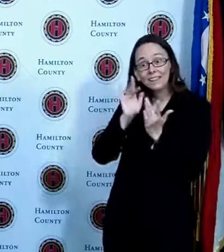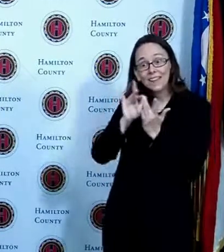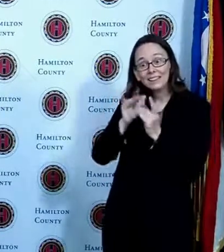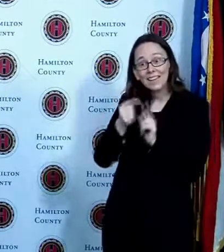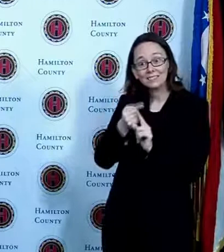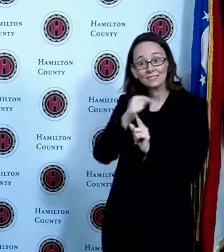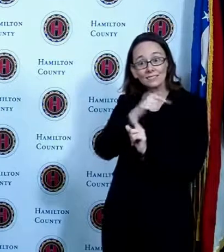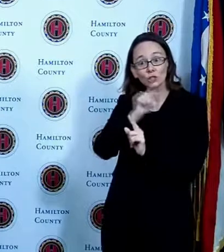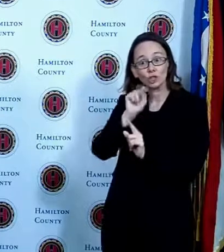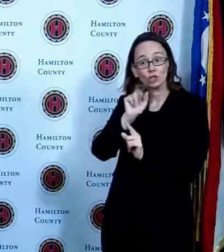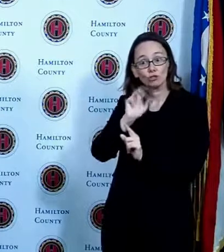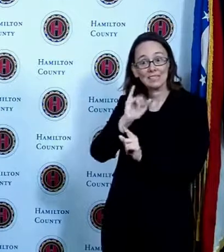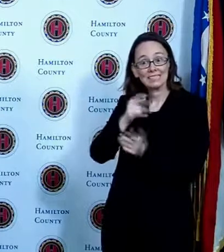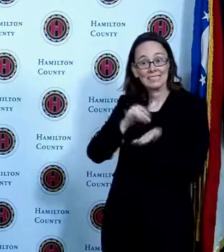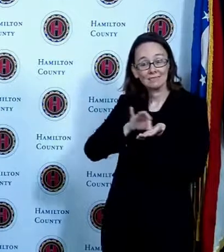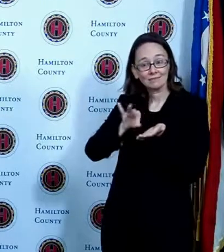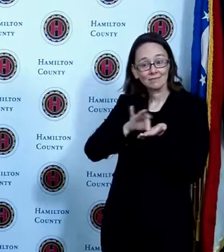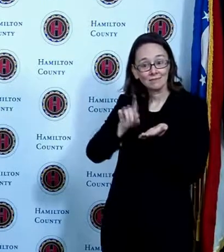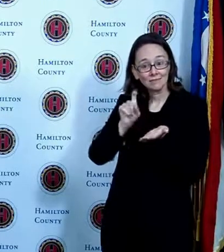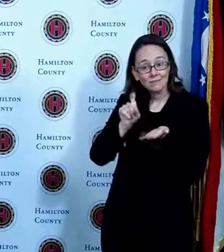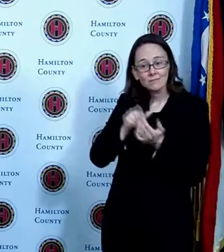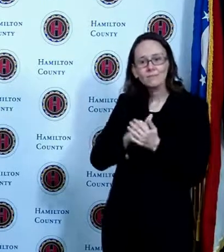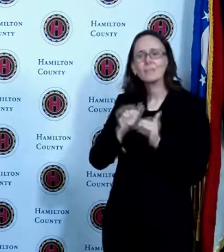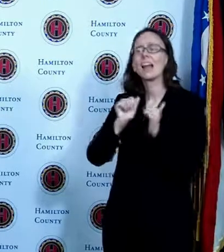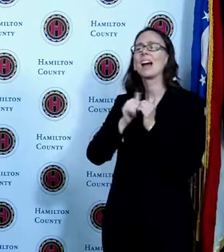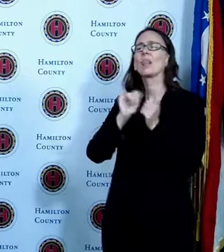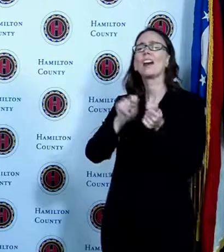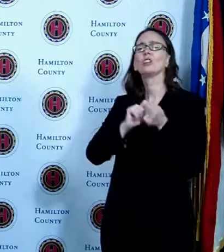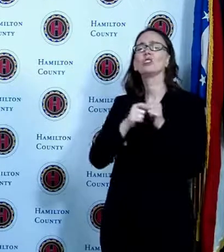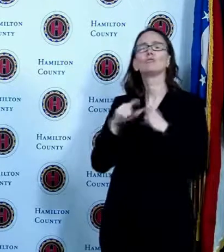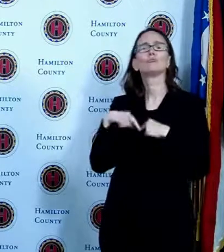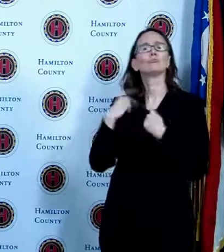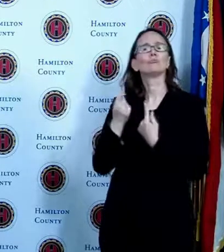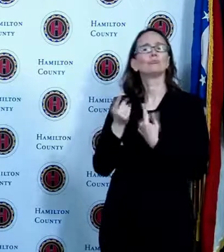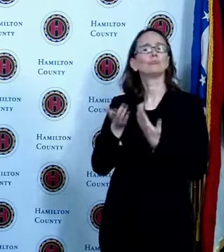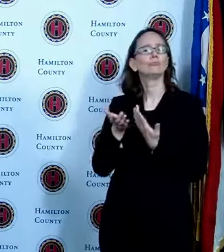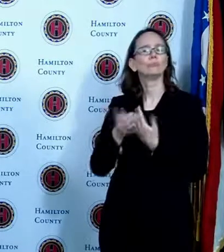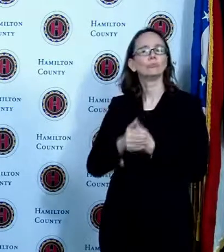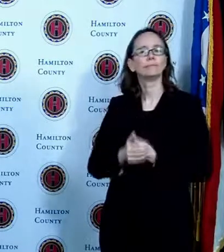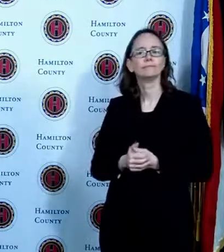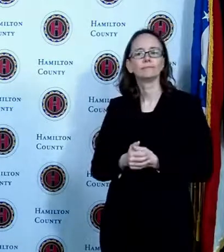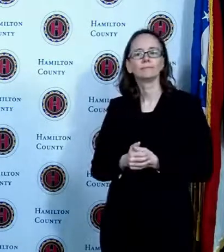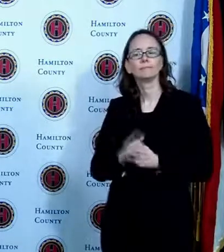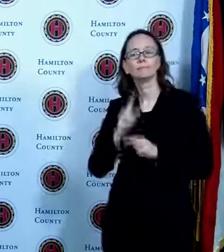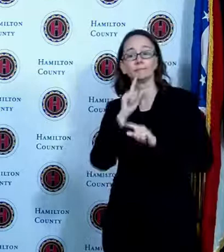that evolved as there are more tests so within our jurisdiction we're still